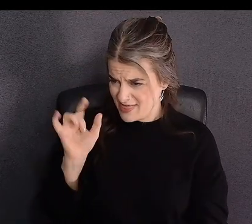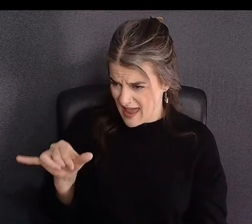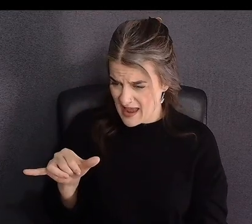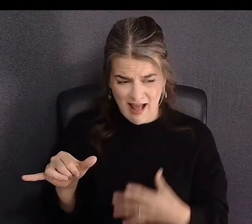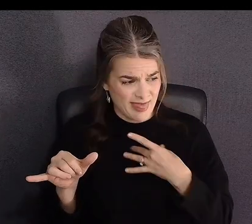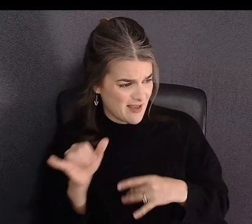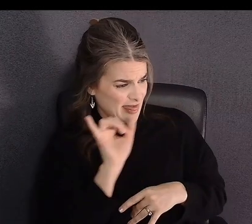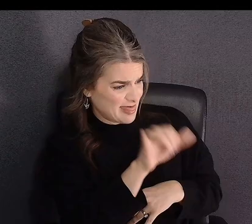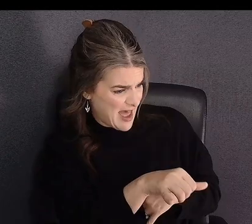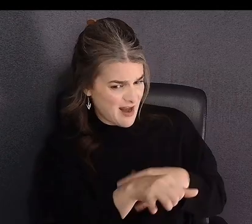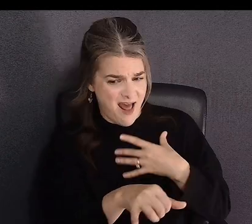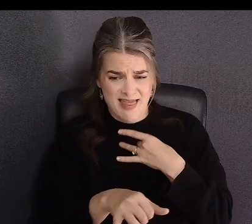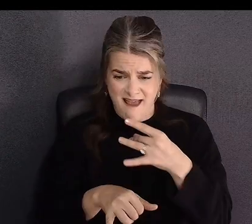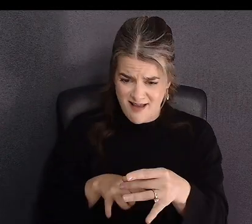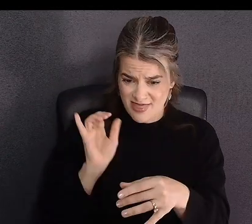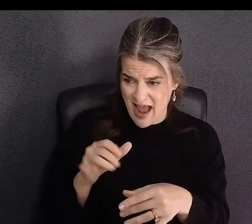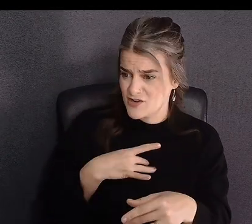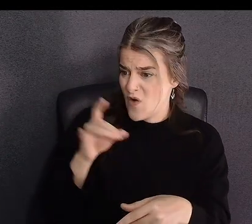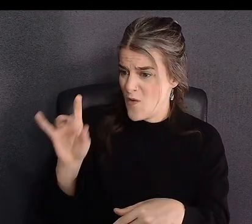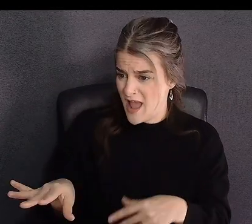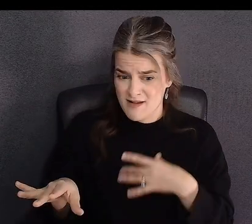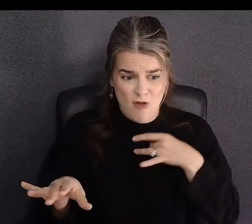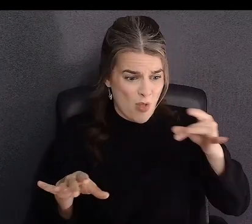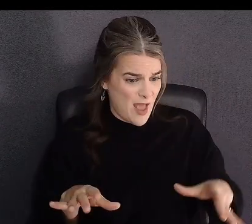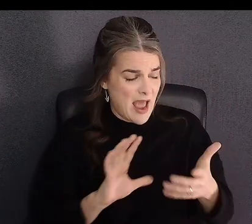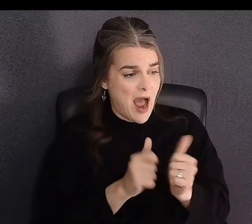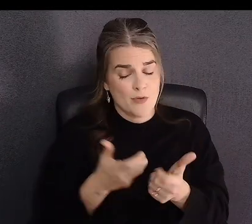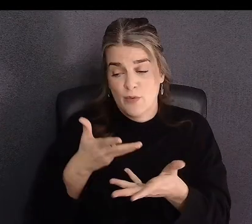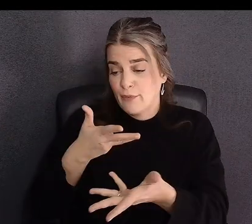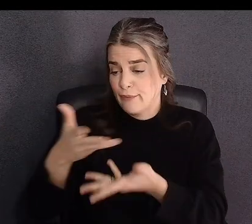and envision how you might engage with that process or that material